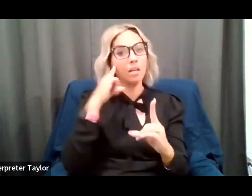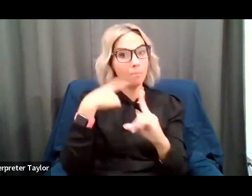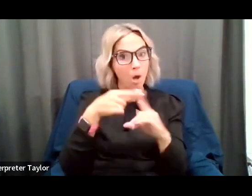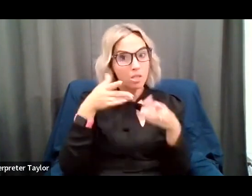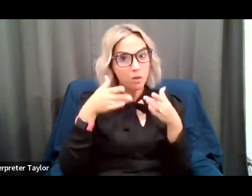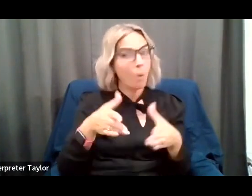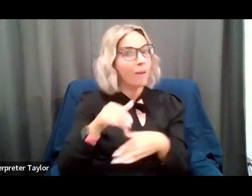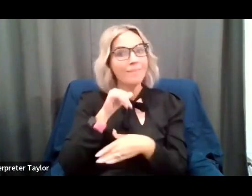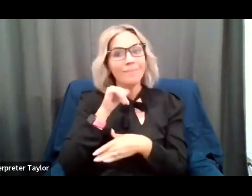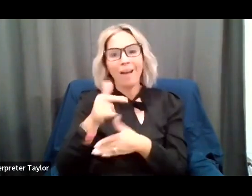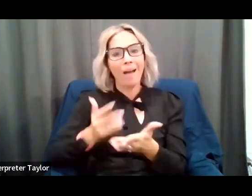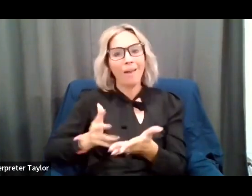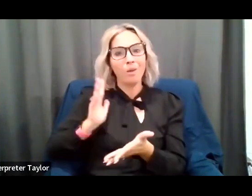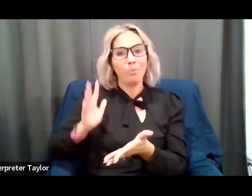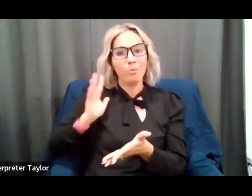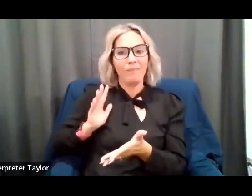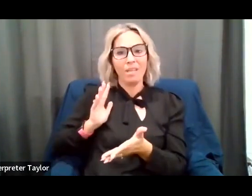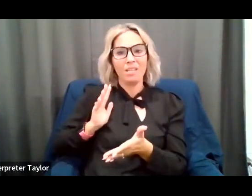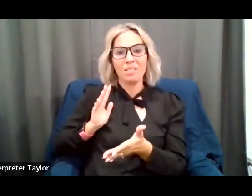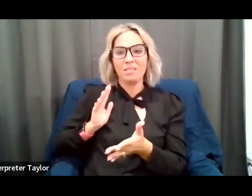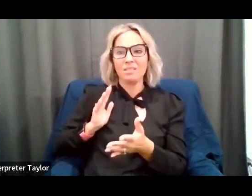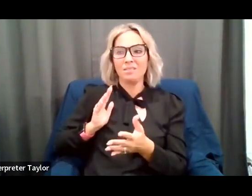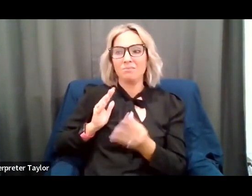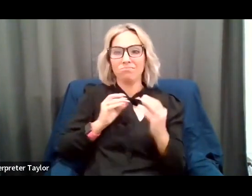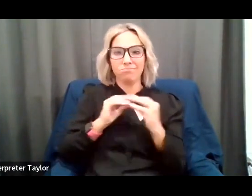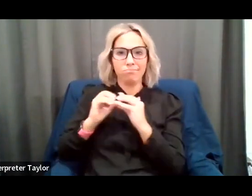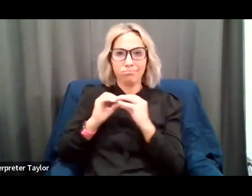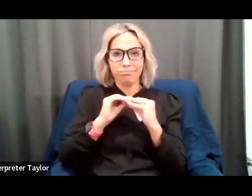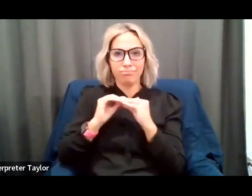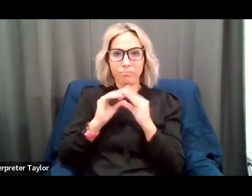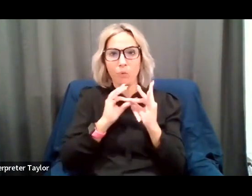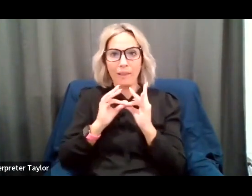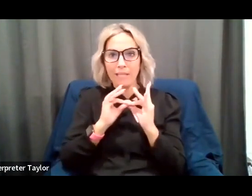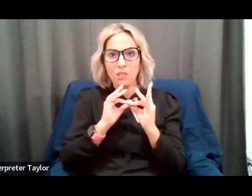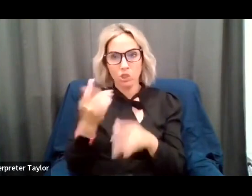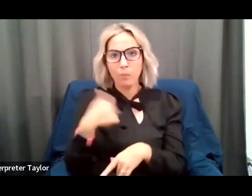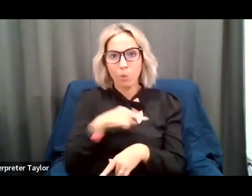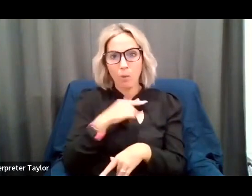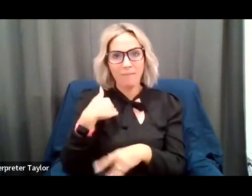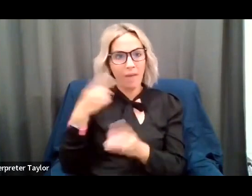the previous acrimonious relationship that we've had.